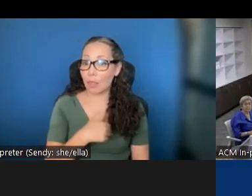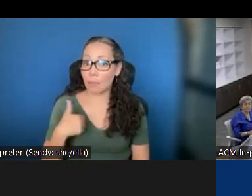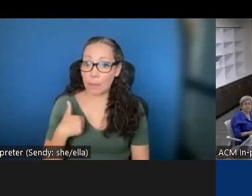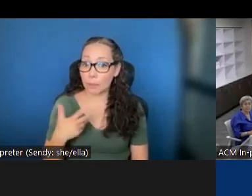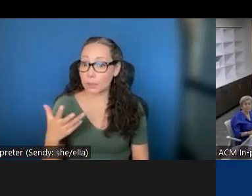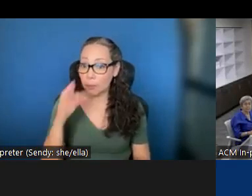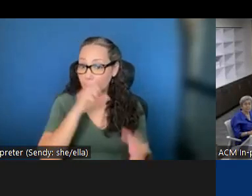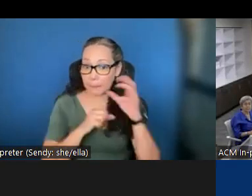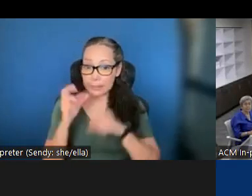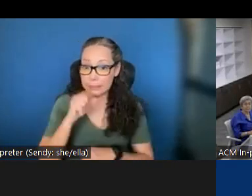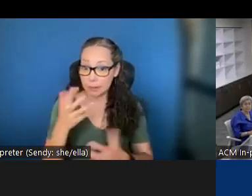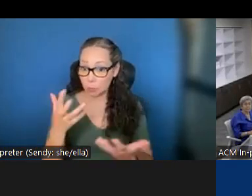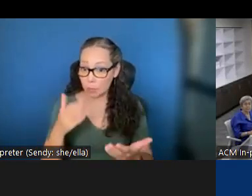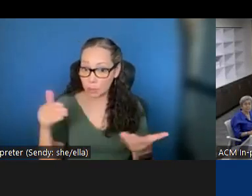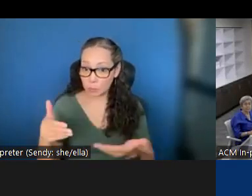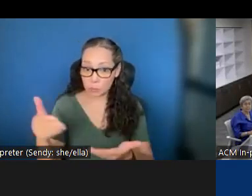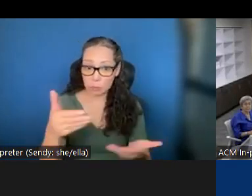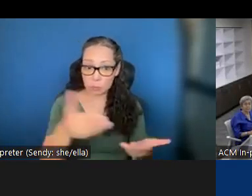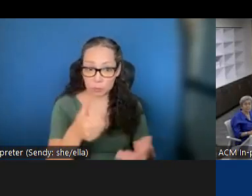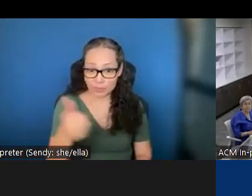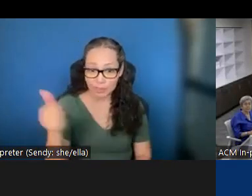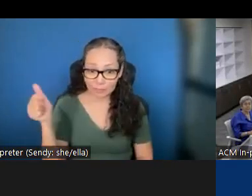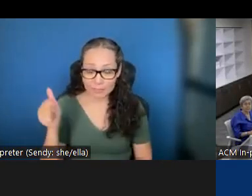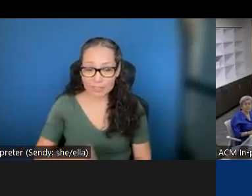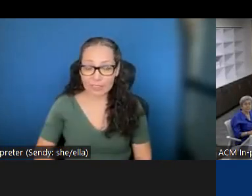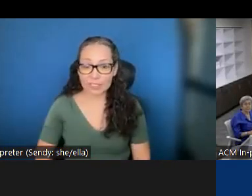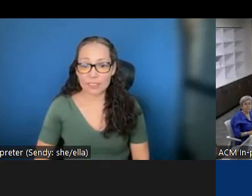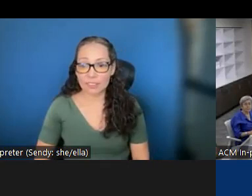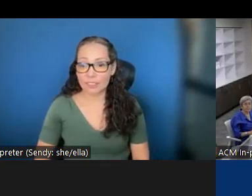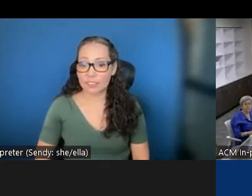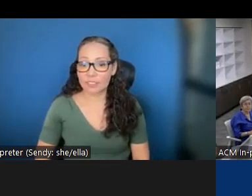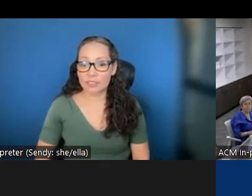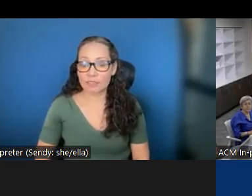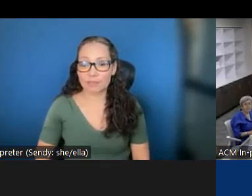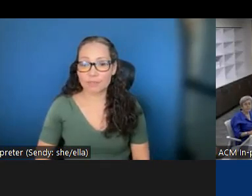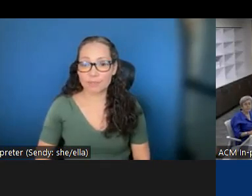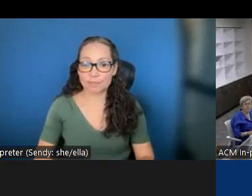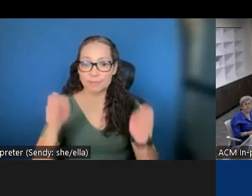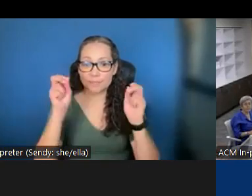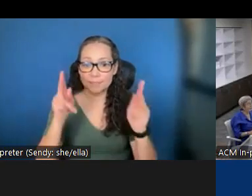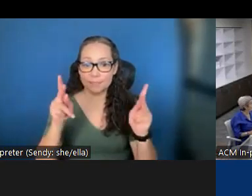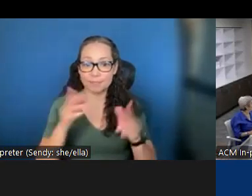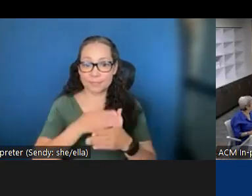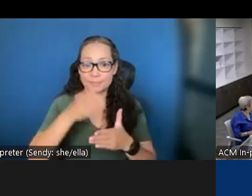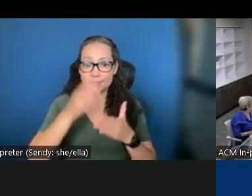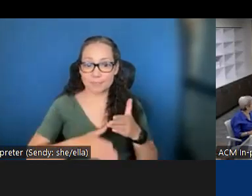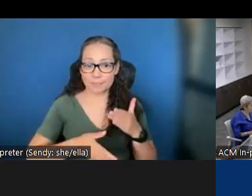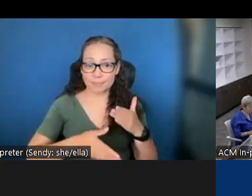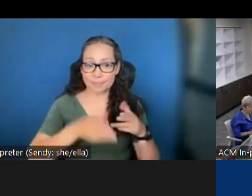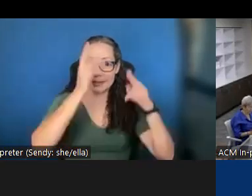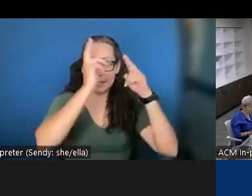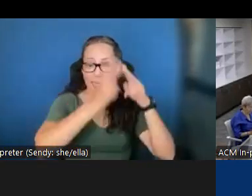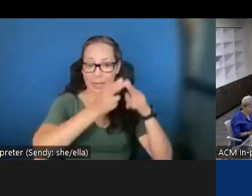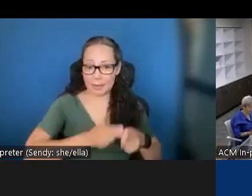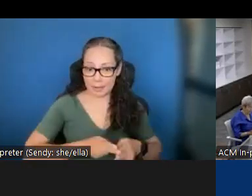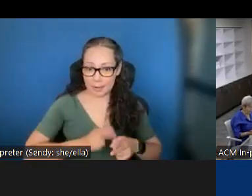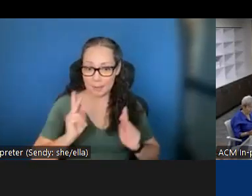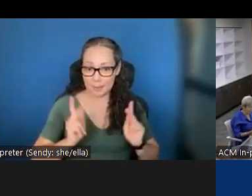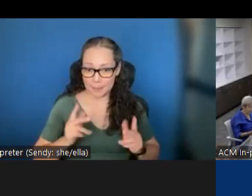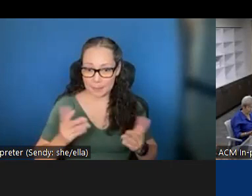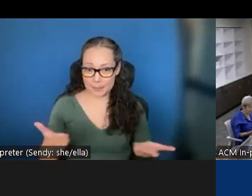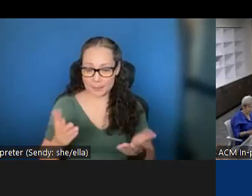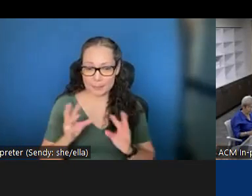yourself okay well that concludes roll call I'll turn it back to to U Eli and Cindy thank you